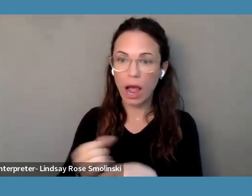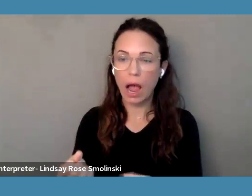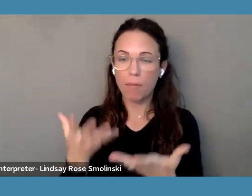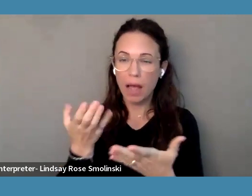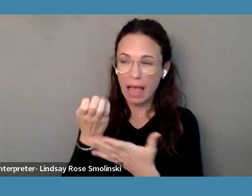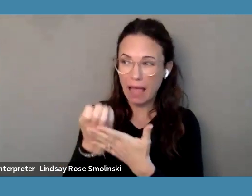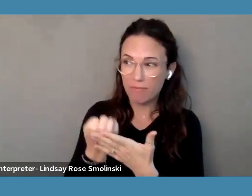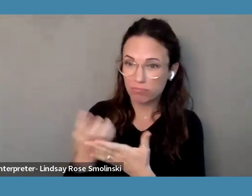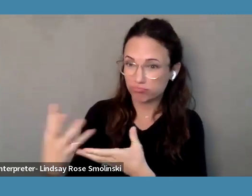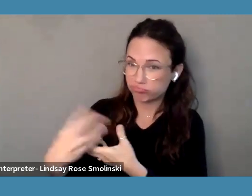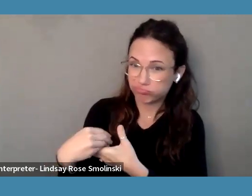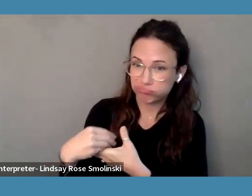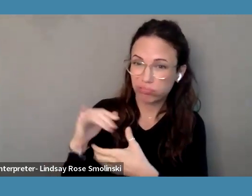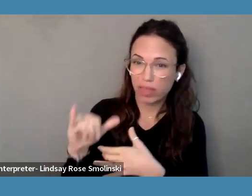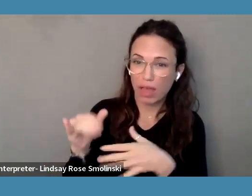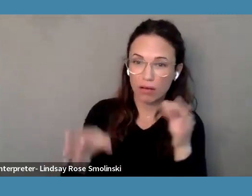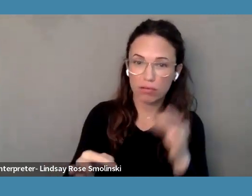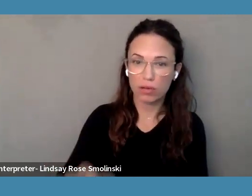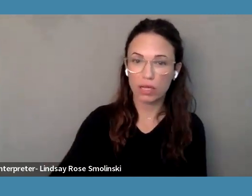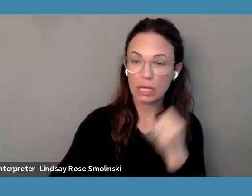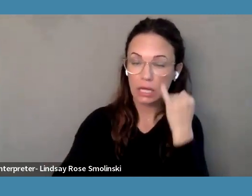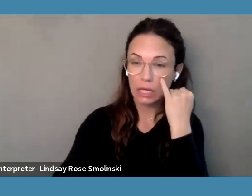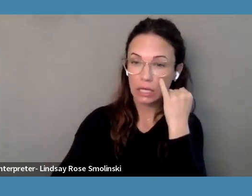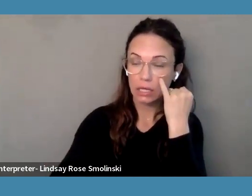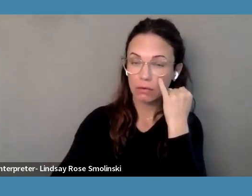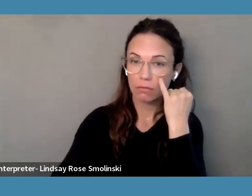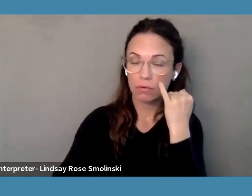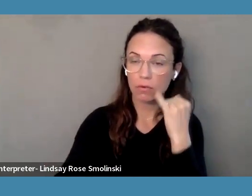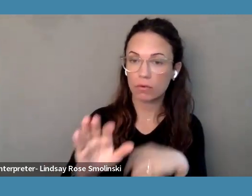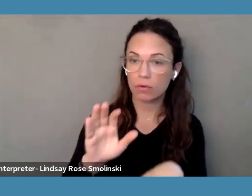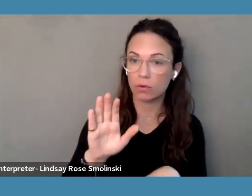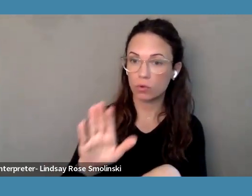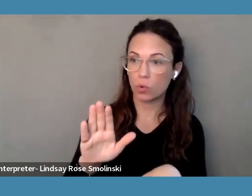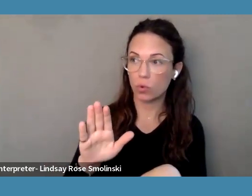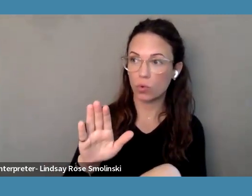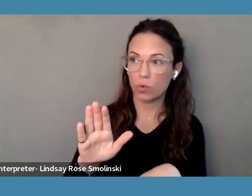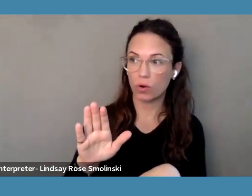So I mean, if your fair hearing lasted several days,